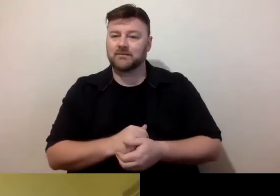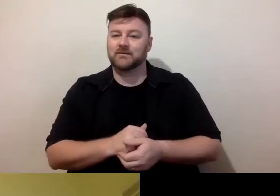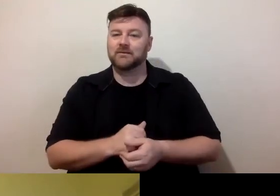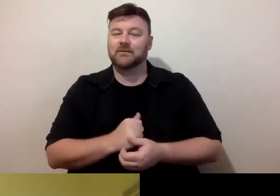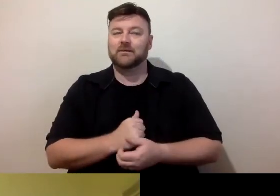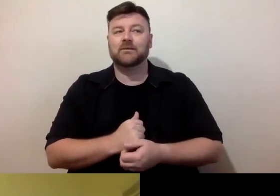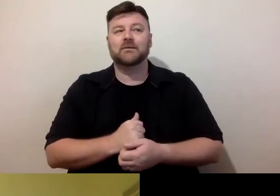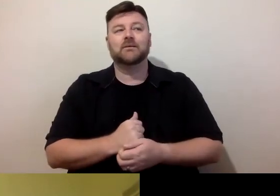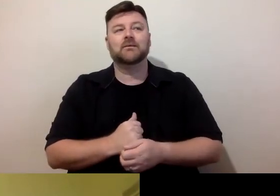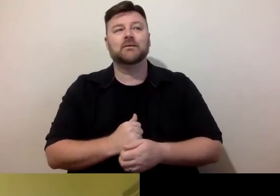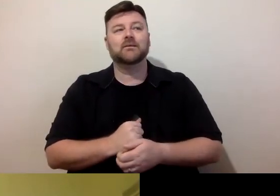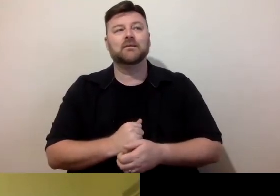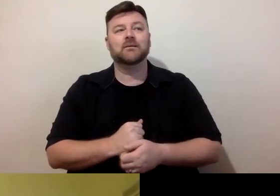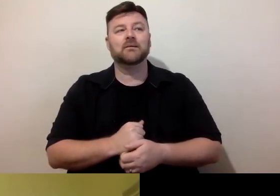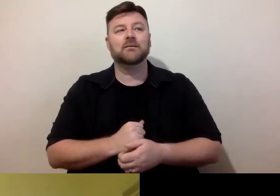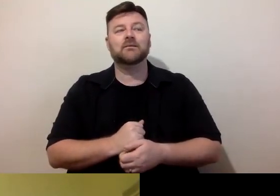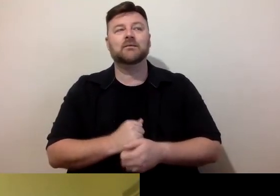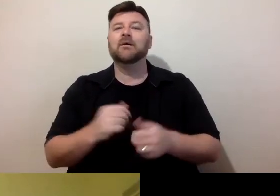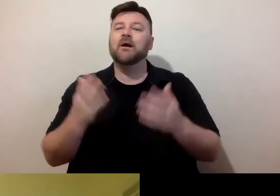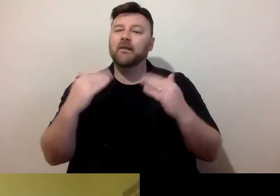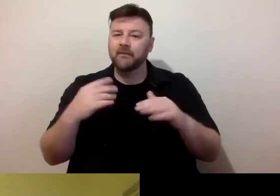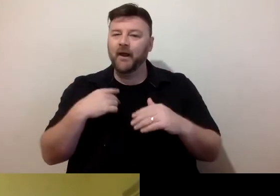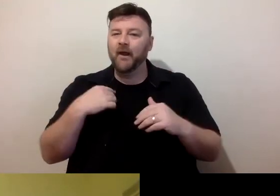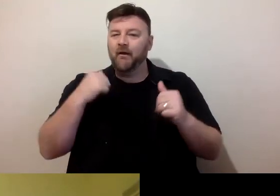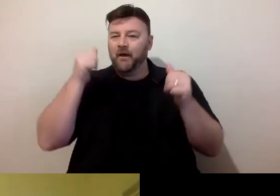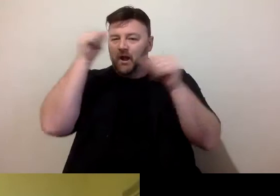this space, and then knowing where they can slot themselves in to help